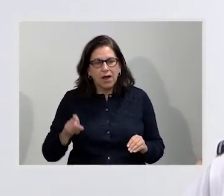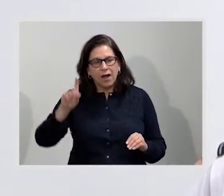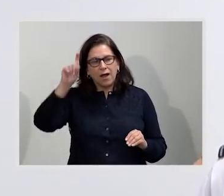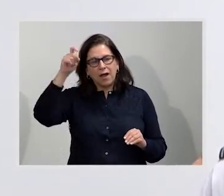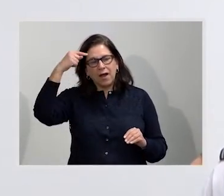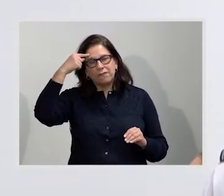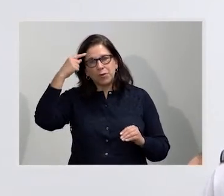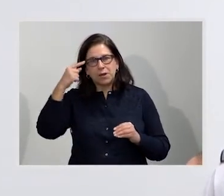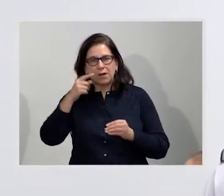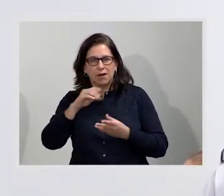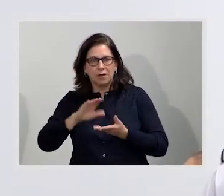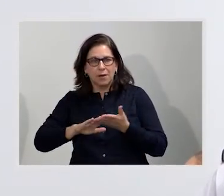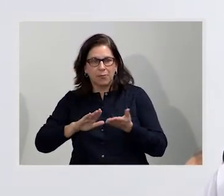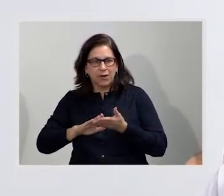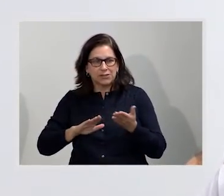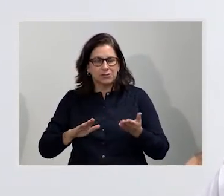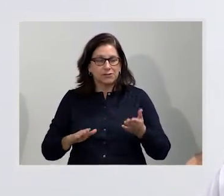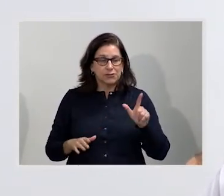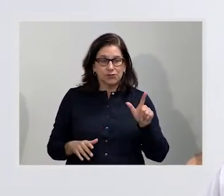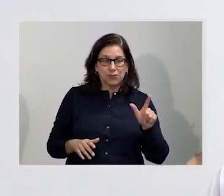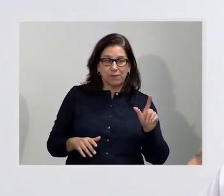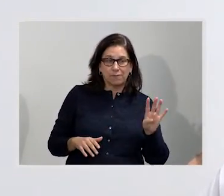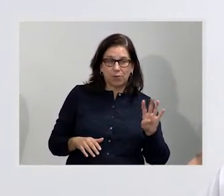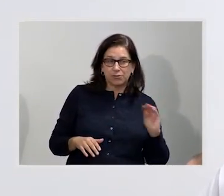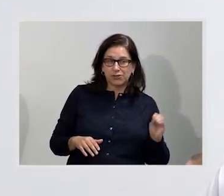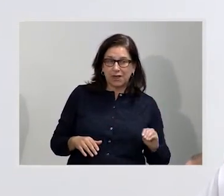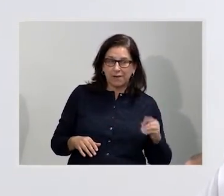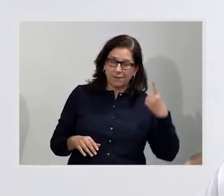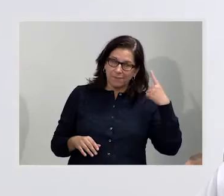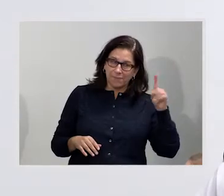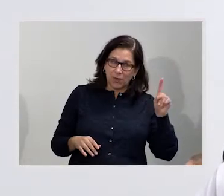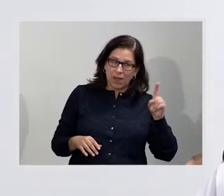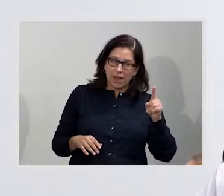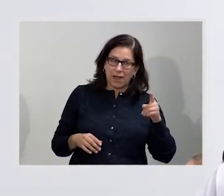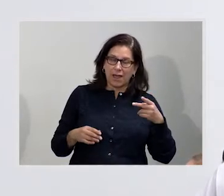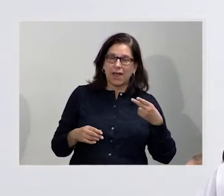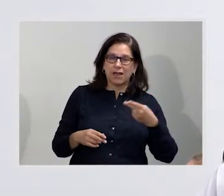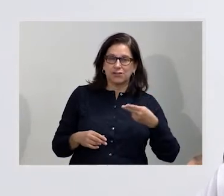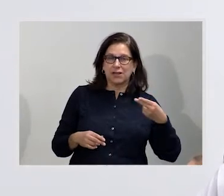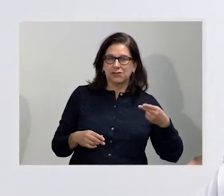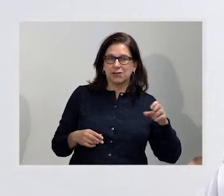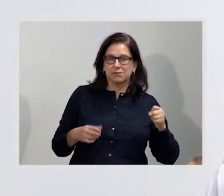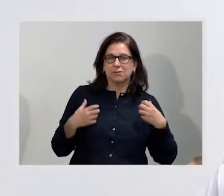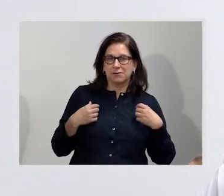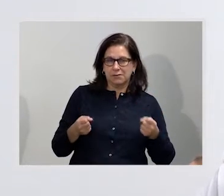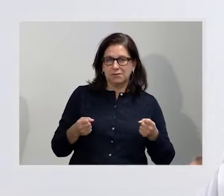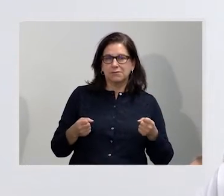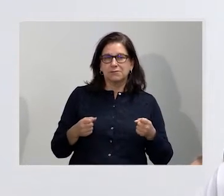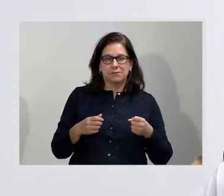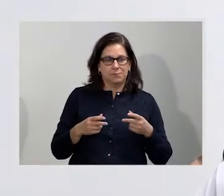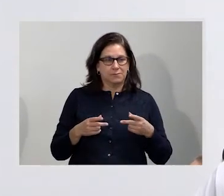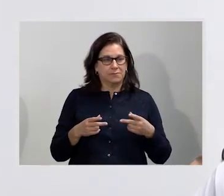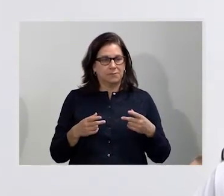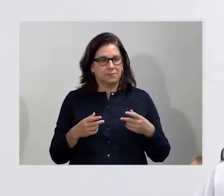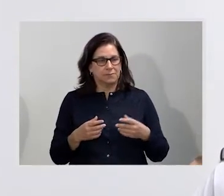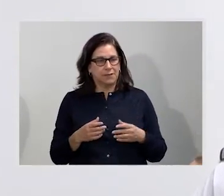28% FOR HEALTH AND HUMAN SERVICES. BUT WE WANTED TO SAY THAT IF WE GET THE EDUCATION AND WE GET ALL